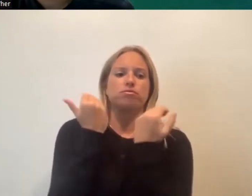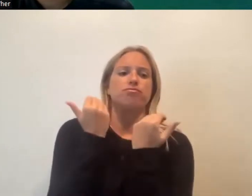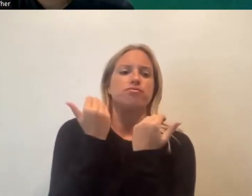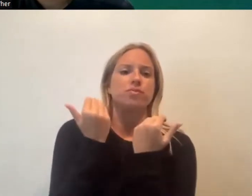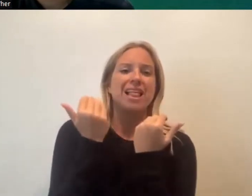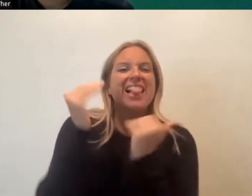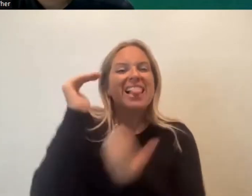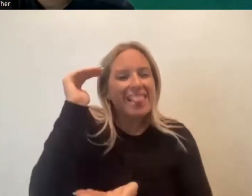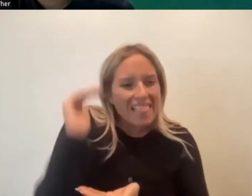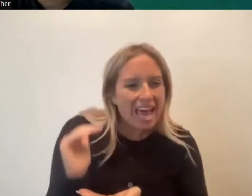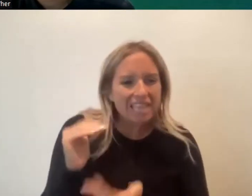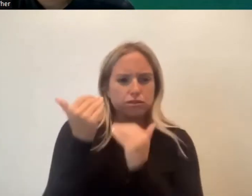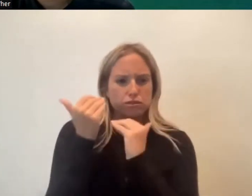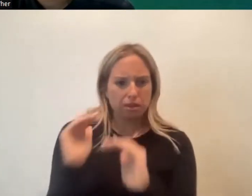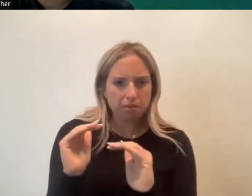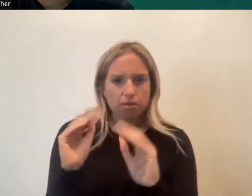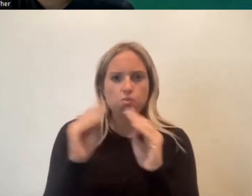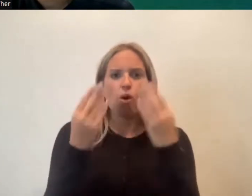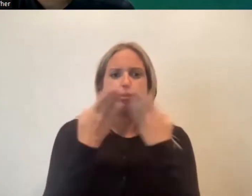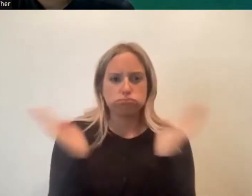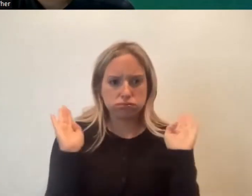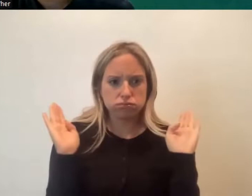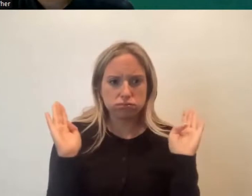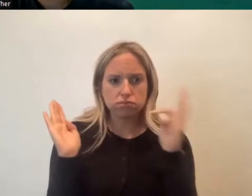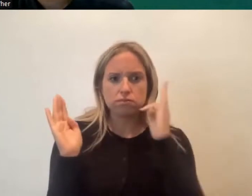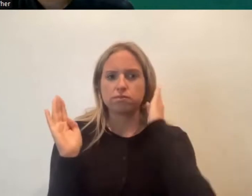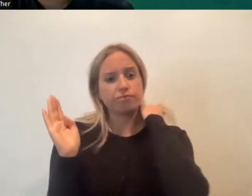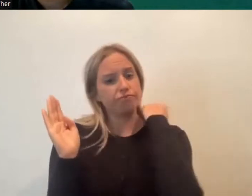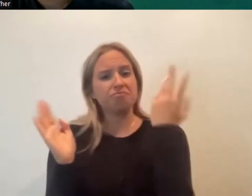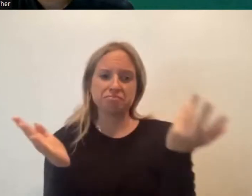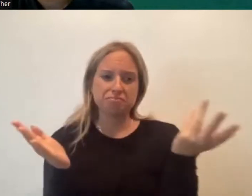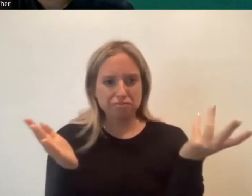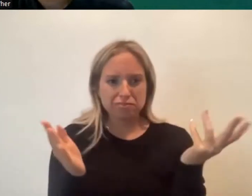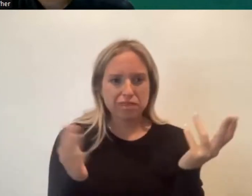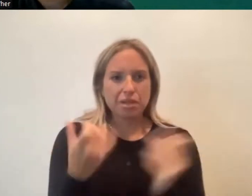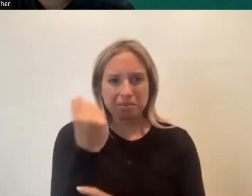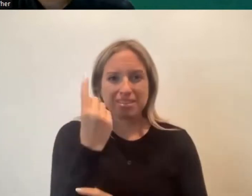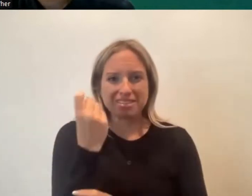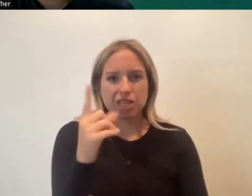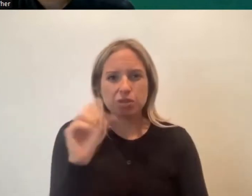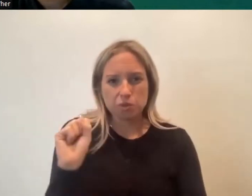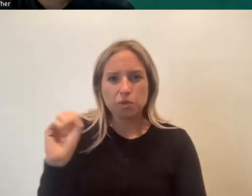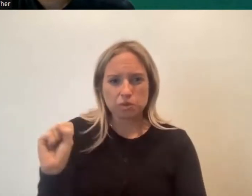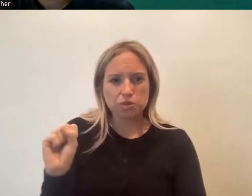If you think about it, it makes some sort of sense. Mike: Social Security is basically saying we're